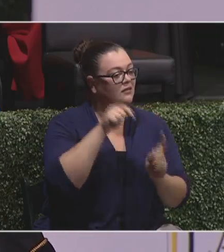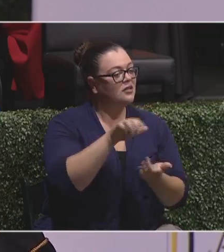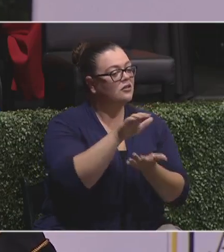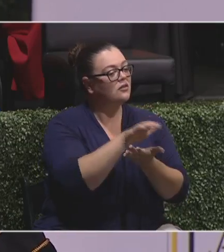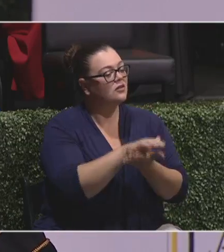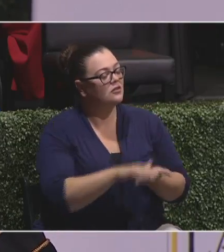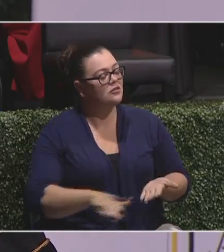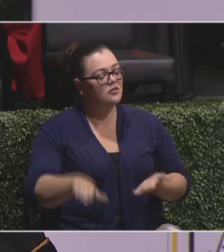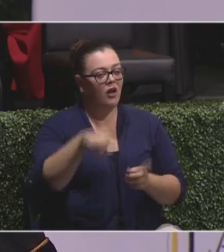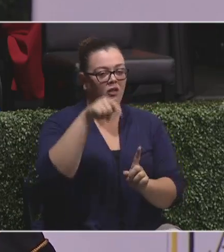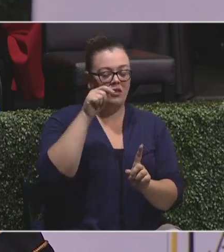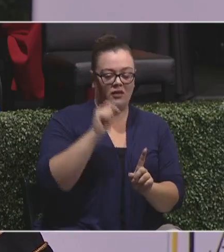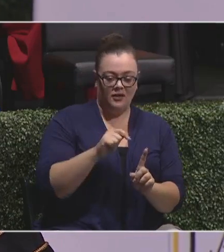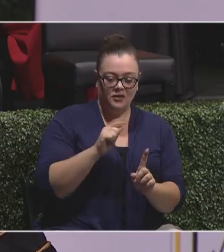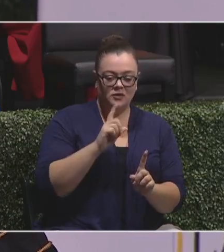SOCIAL SCIENCES, LEARN FROM OUR EXPERT,